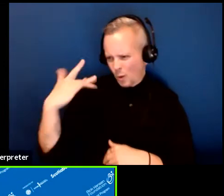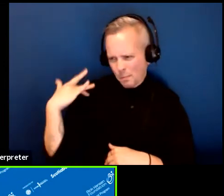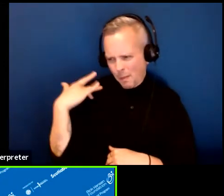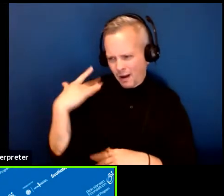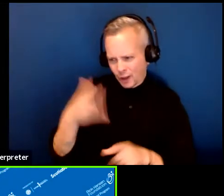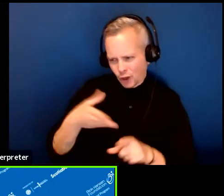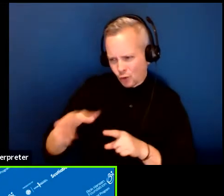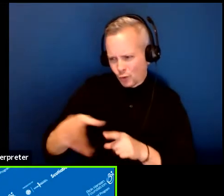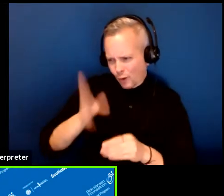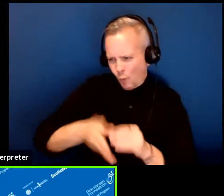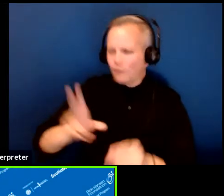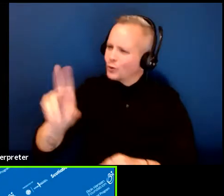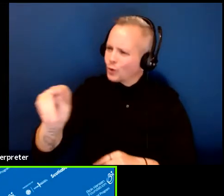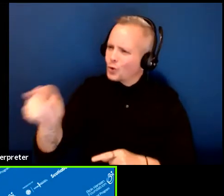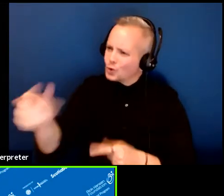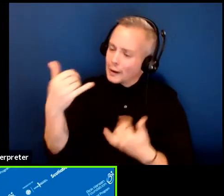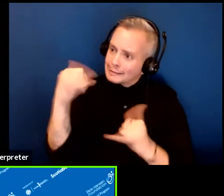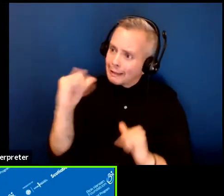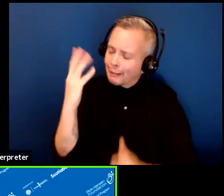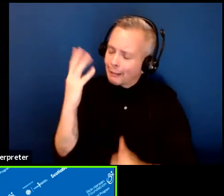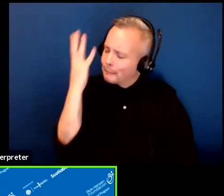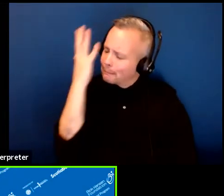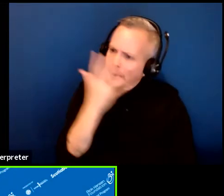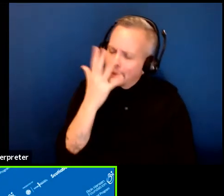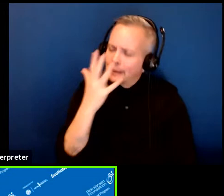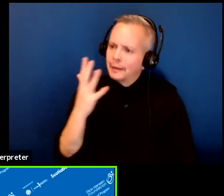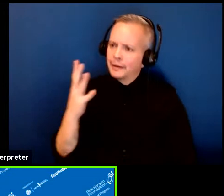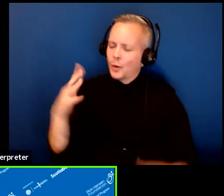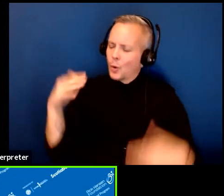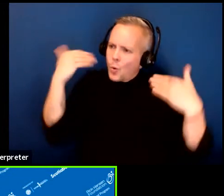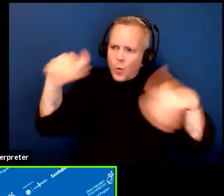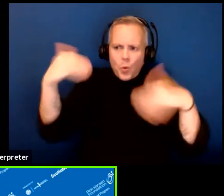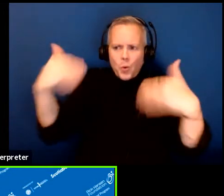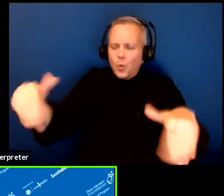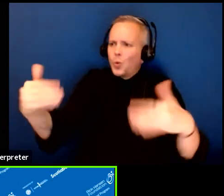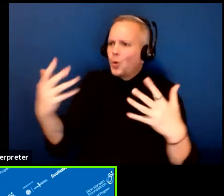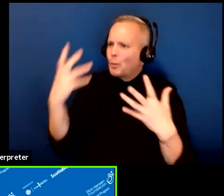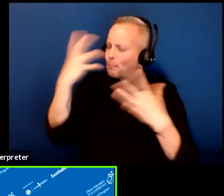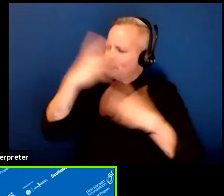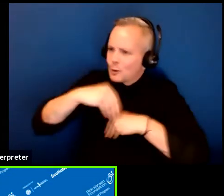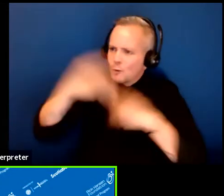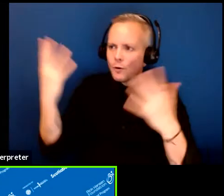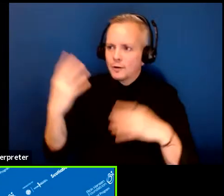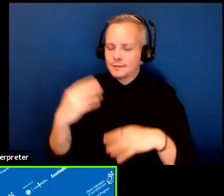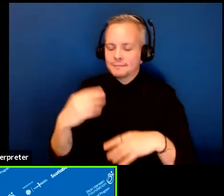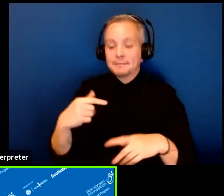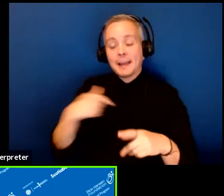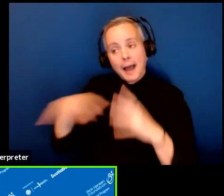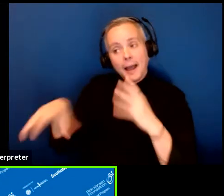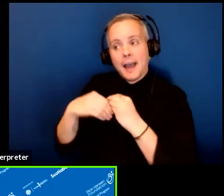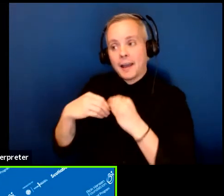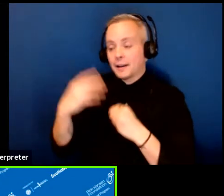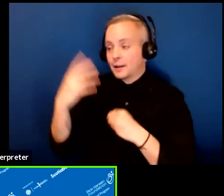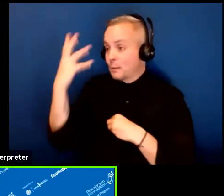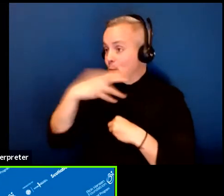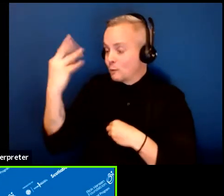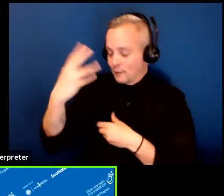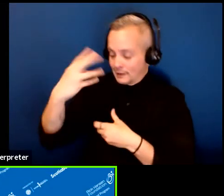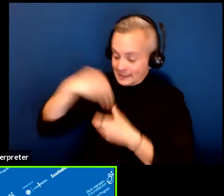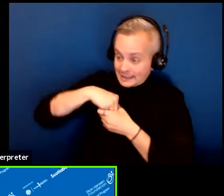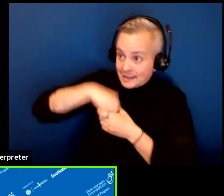YOU ARE STILL BEAUTIFUL. AND I WILL SAY AS BEAUTIFUL INSIDE AS OUT, TERI. SO THAT'S A REALLY LOVELY